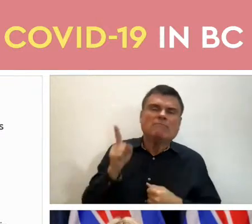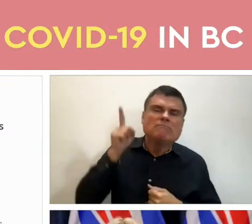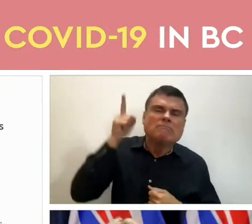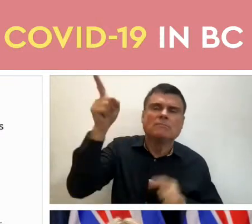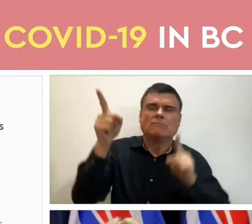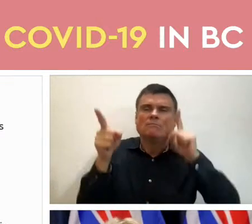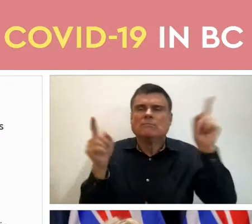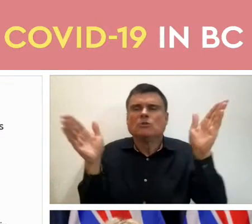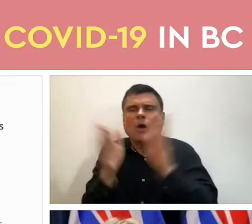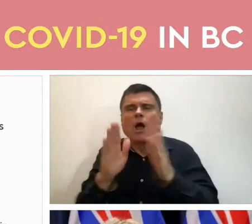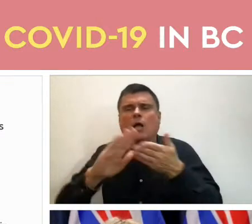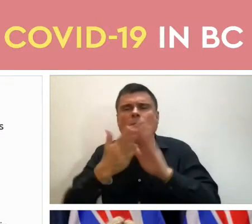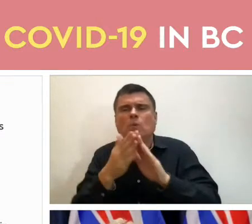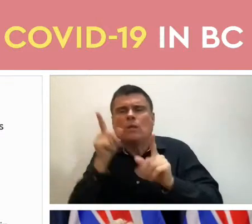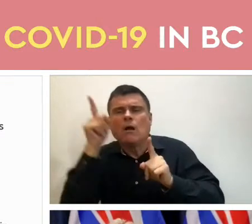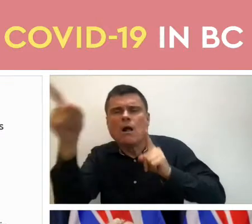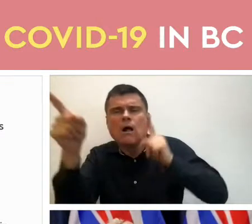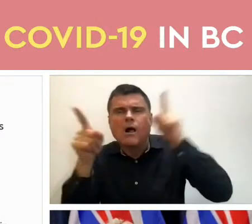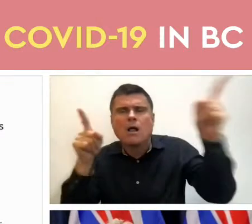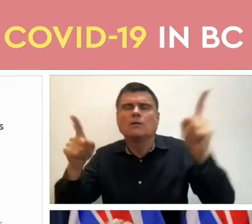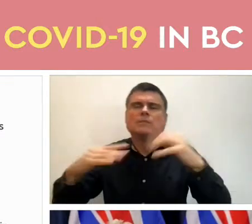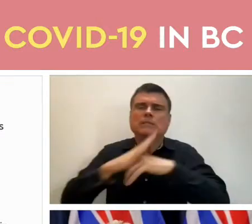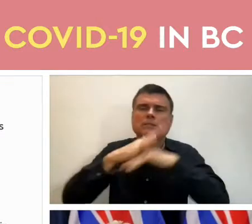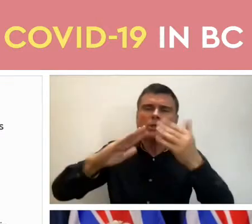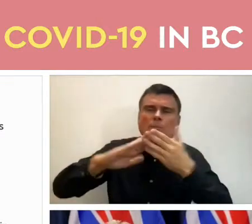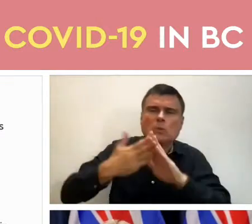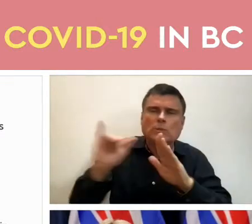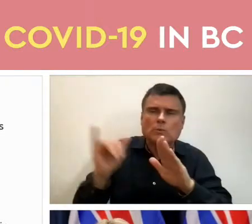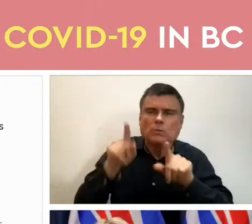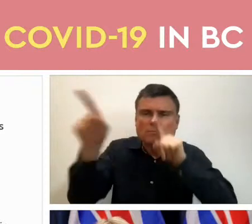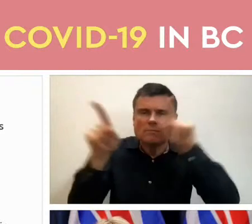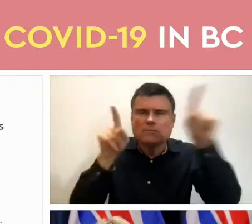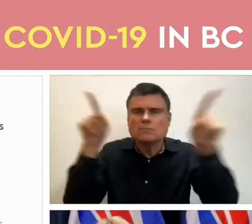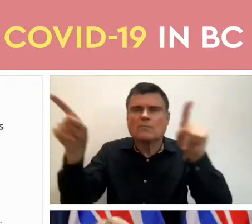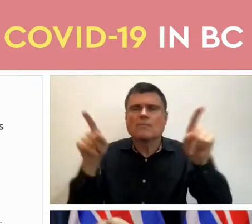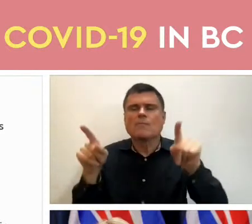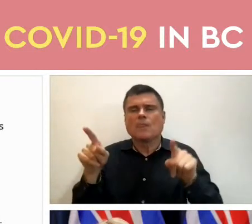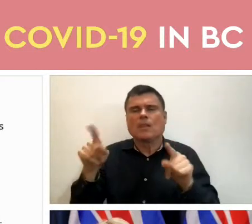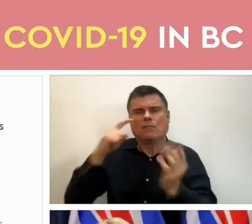particular to identify if COVID has in a community very quickly,